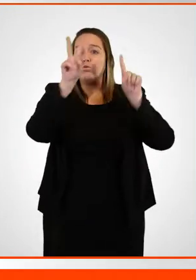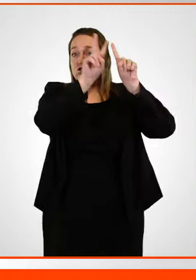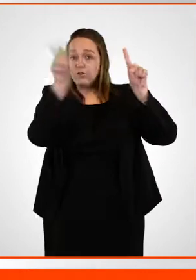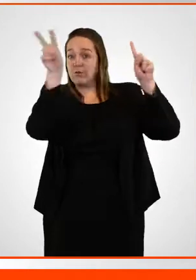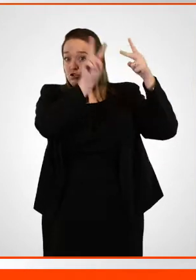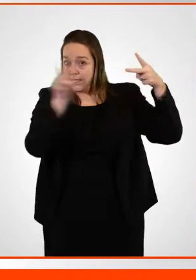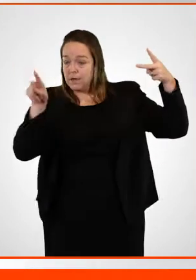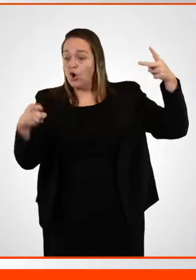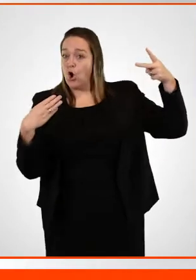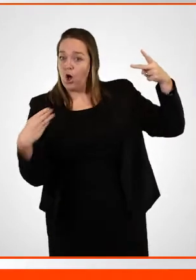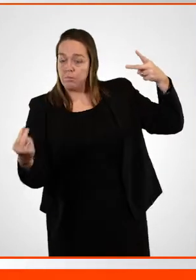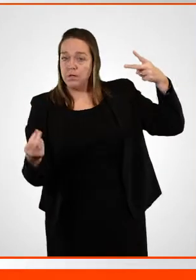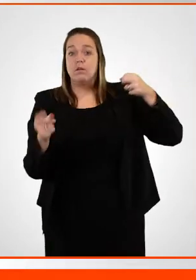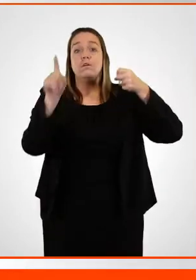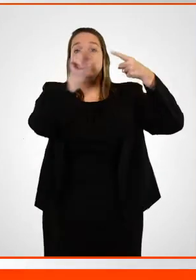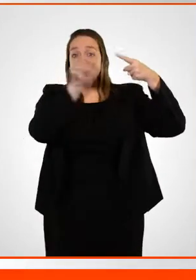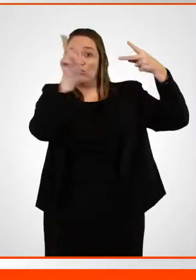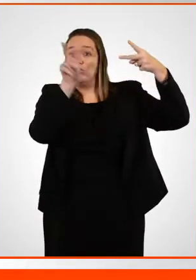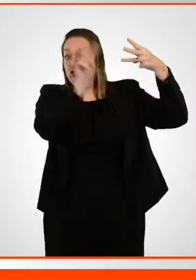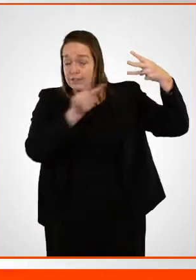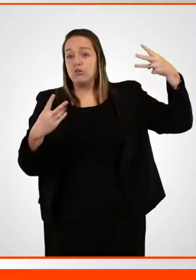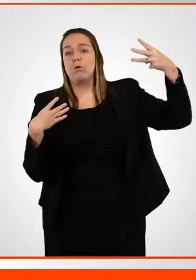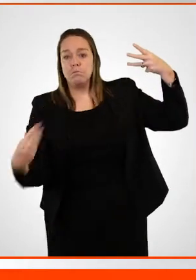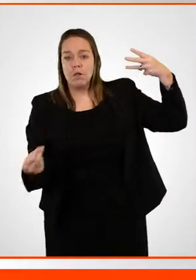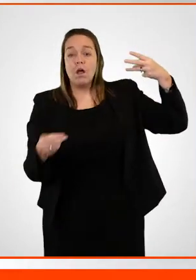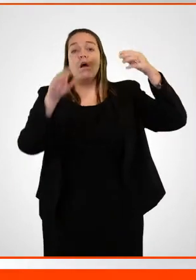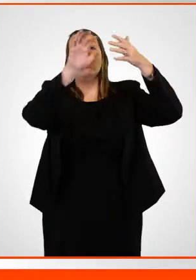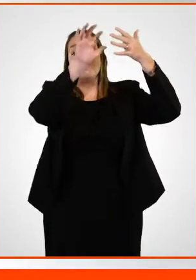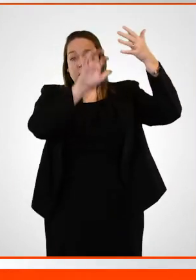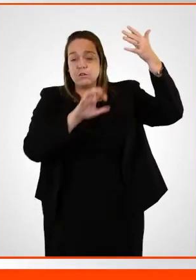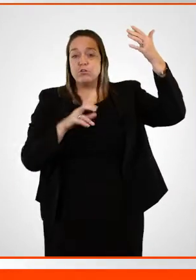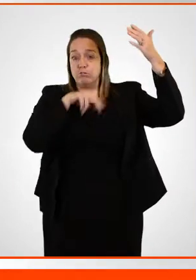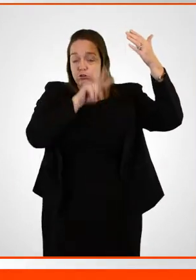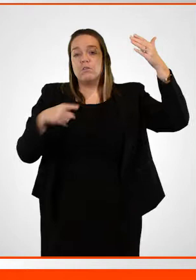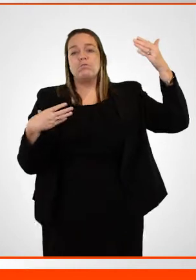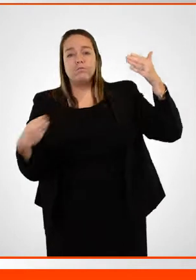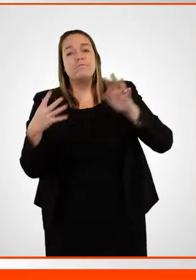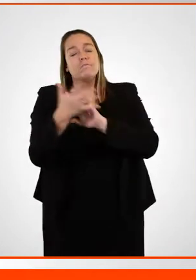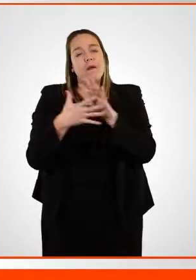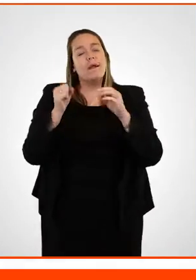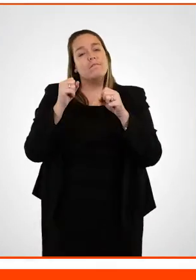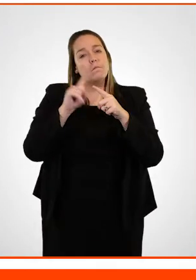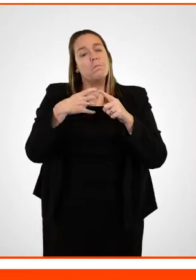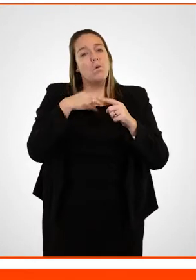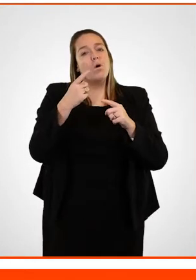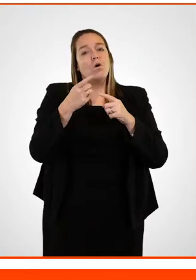we move to three sentences, and then we move to passages, so we keep moving up the ante so that the students are succeeding.